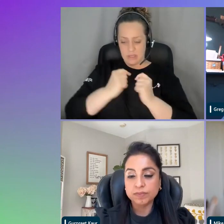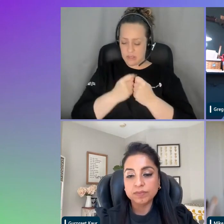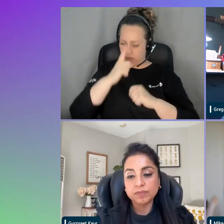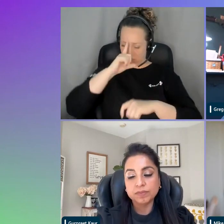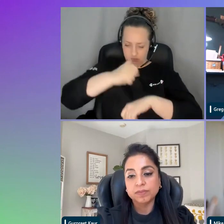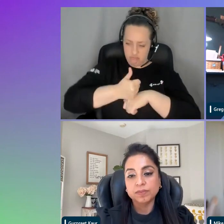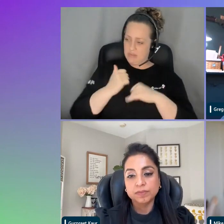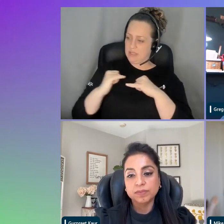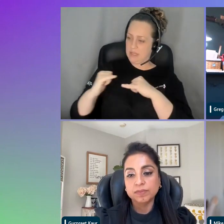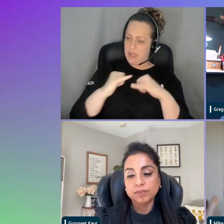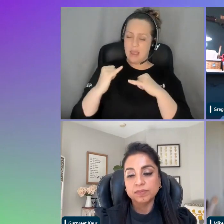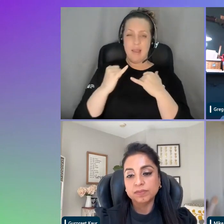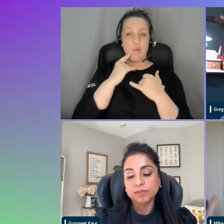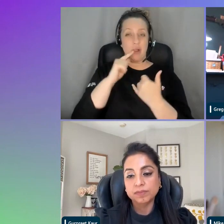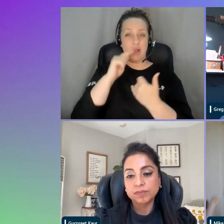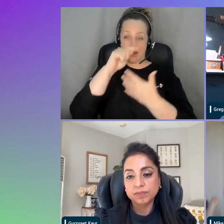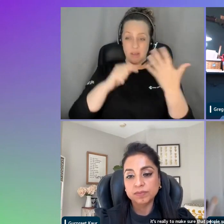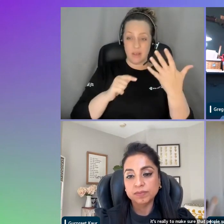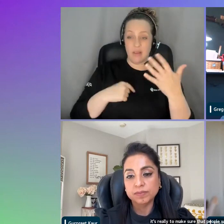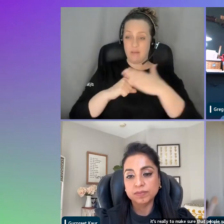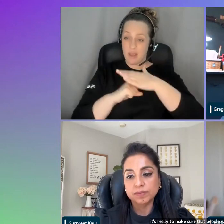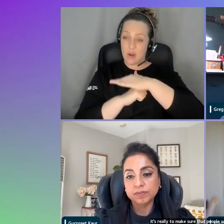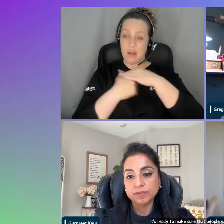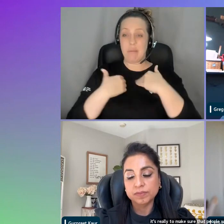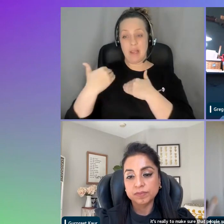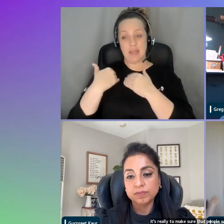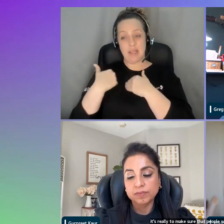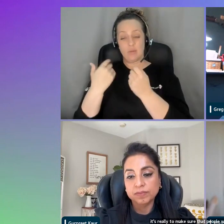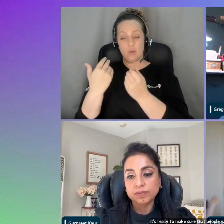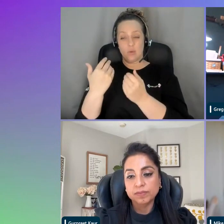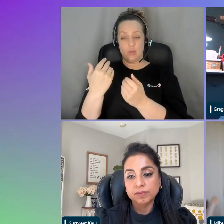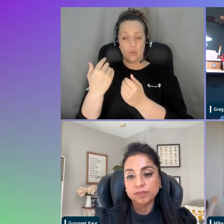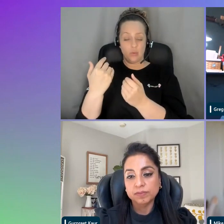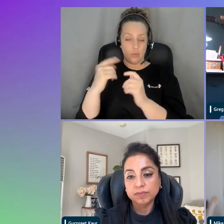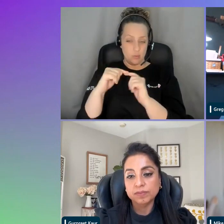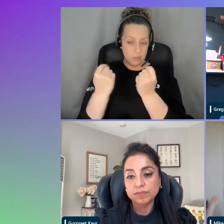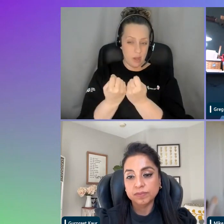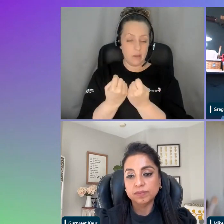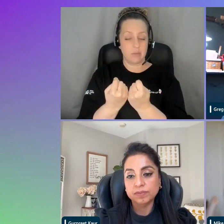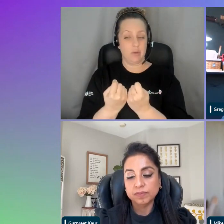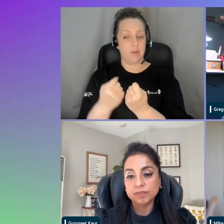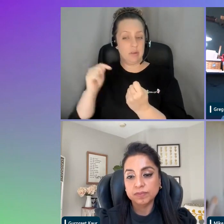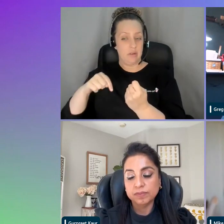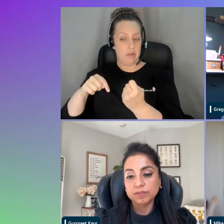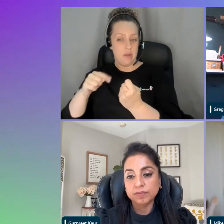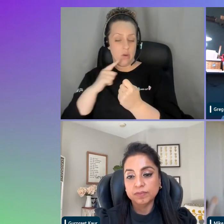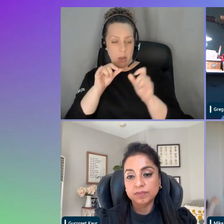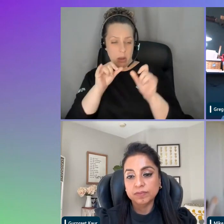the real fundamentals, um, my team is responsible for making sure that we are able to measure, uh, that we're able to